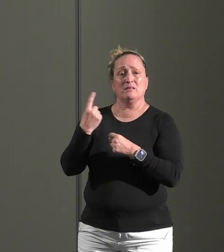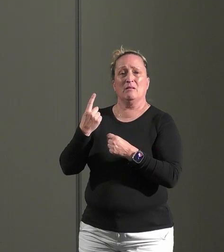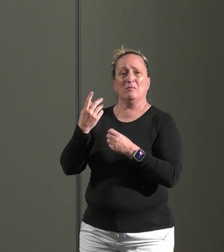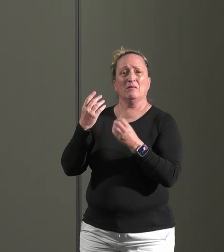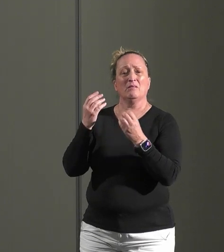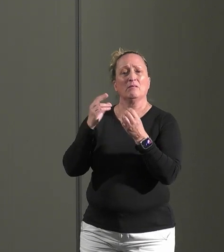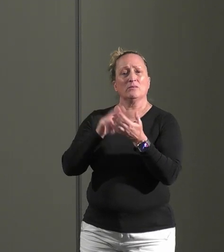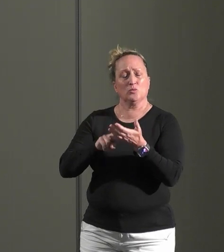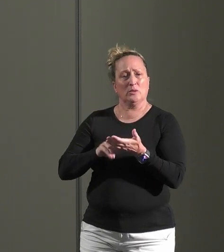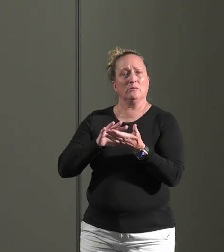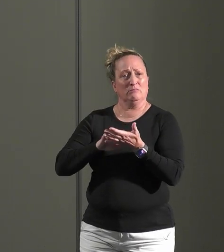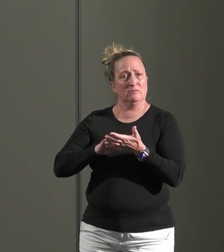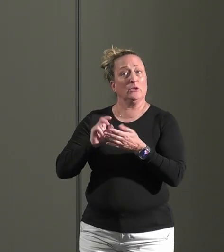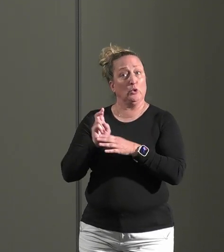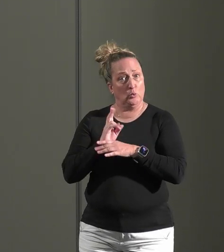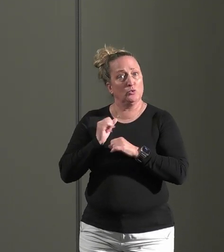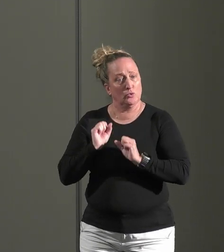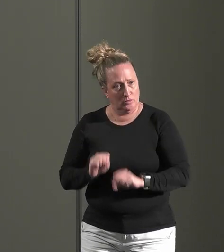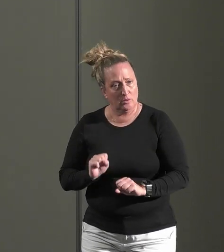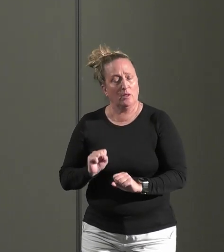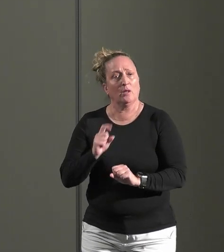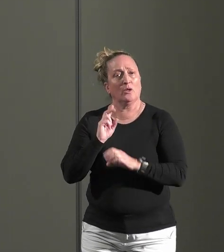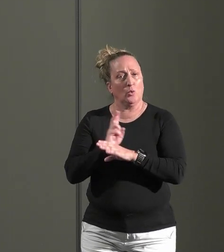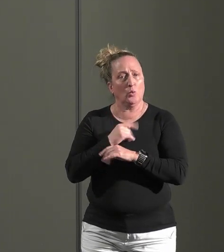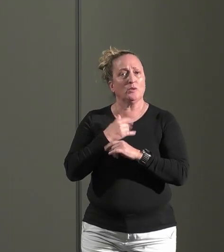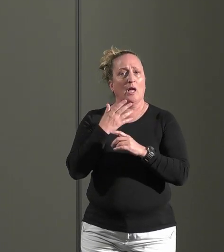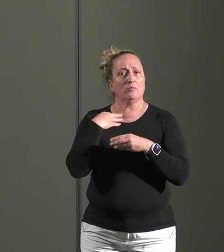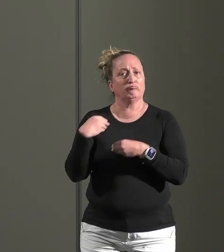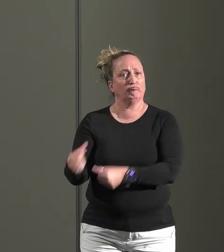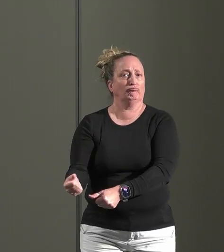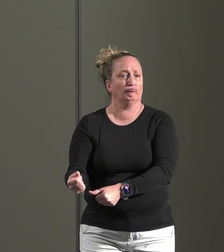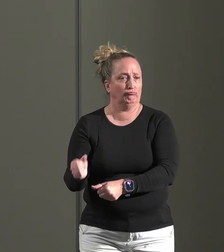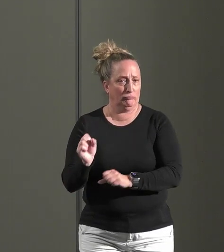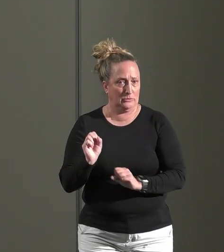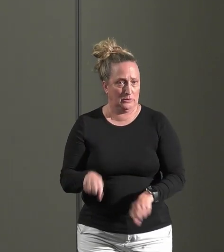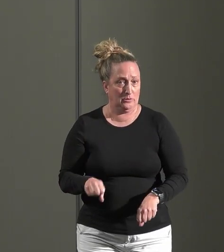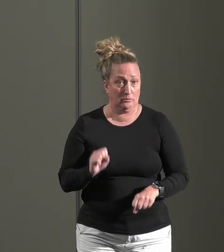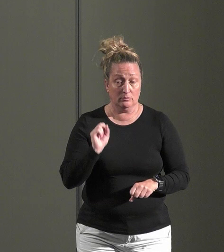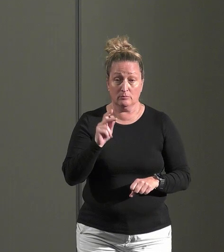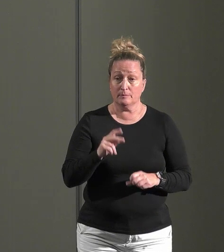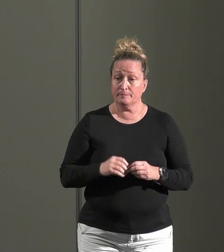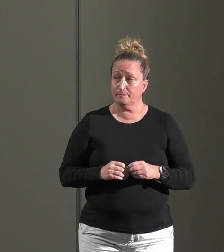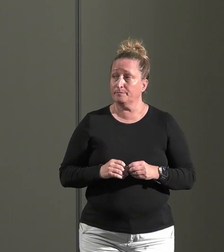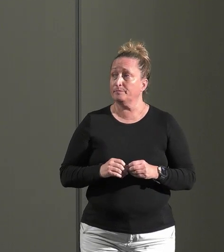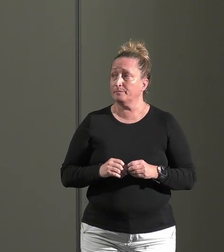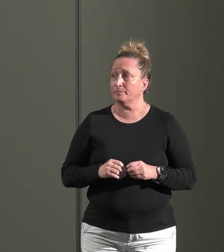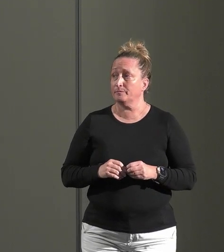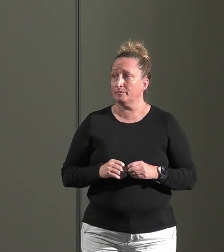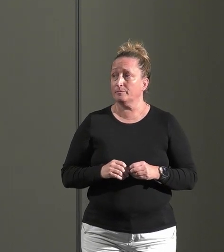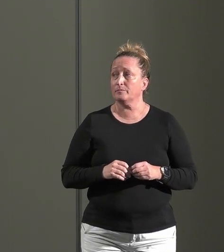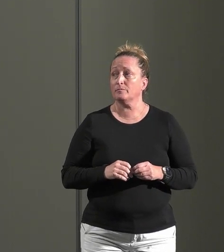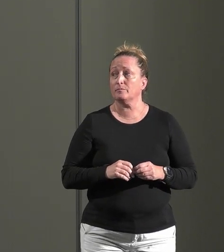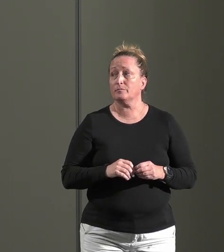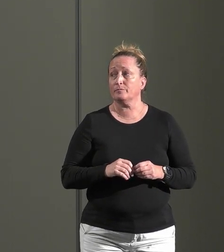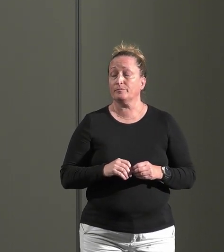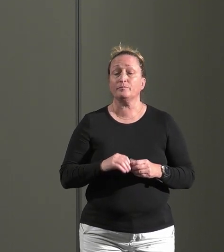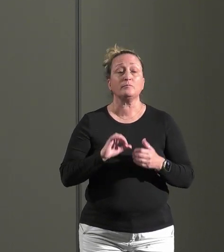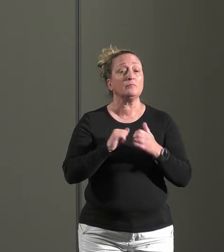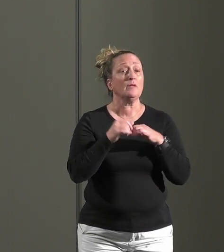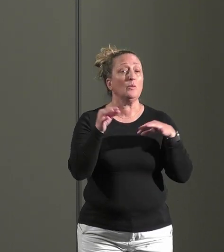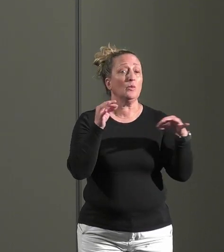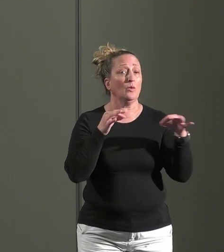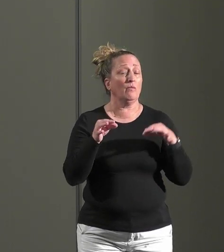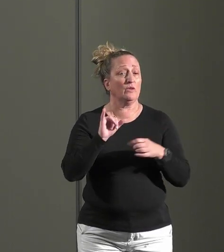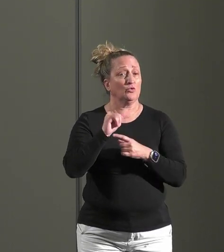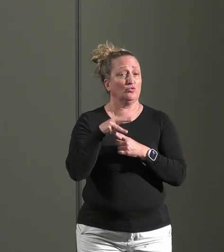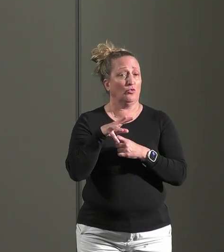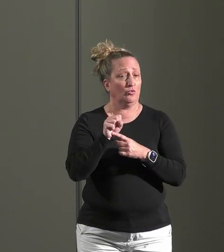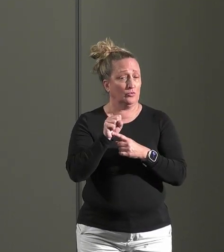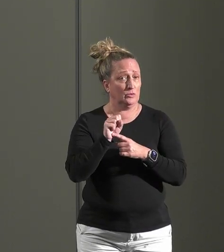screen reader user could use and use efficiently. >> ROXANA: How we define the JAWS user experience